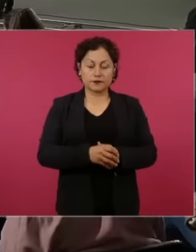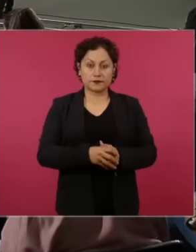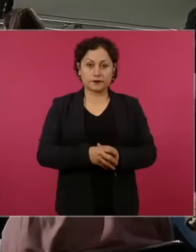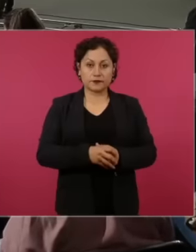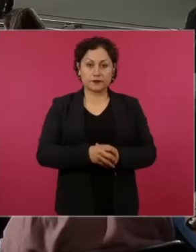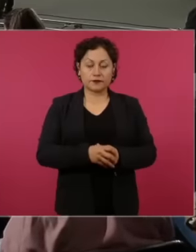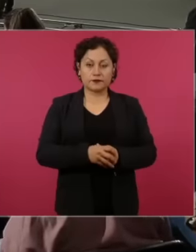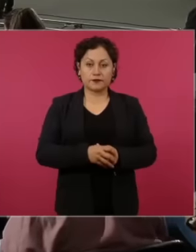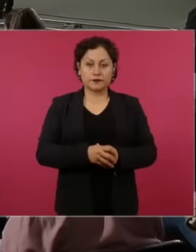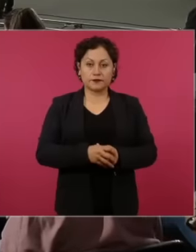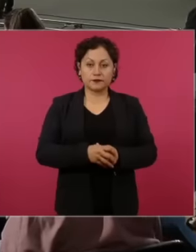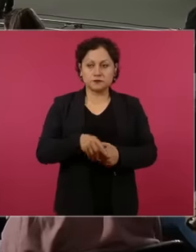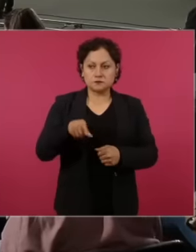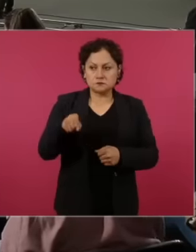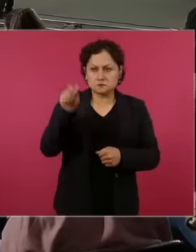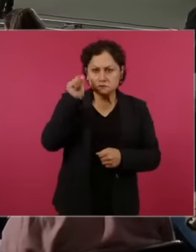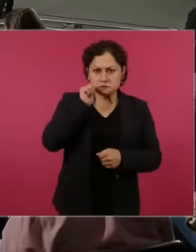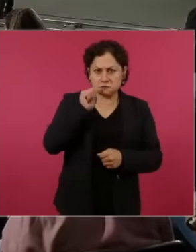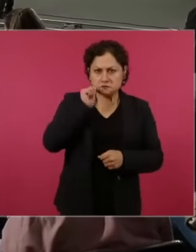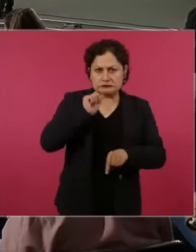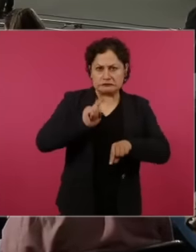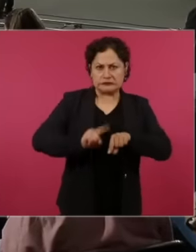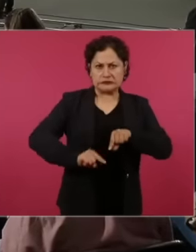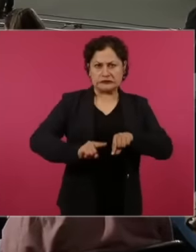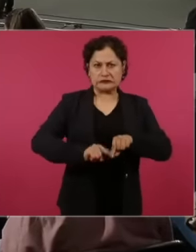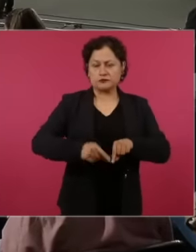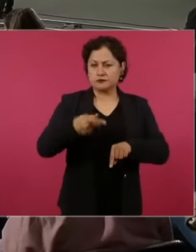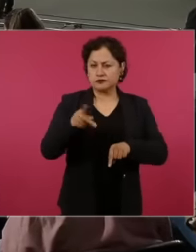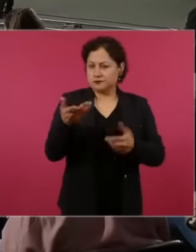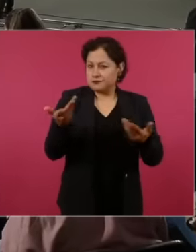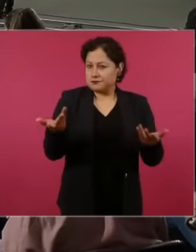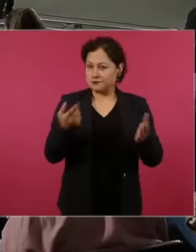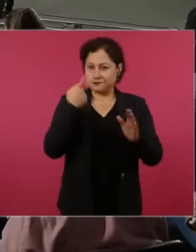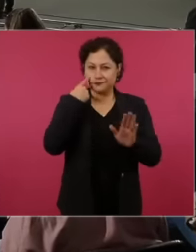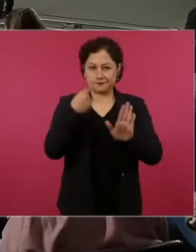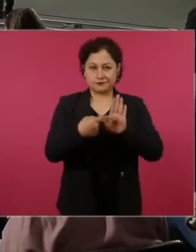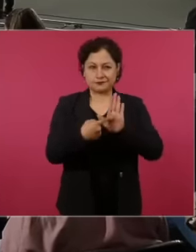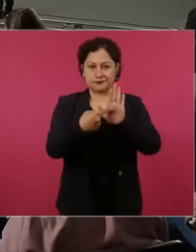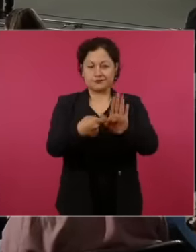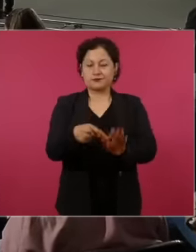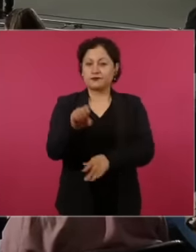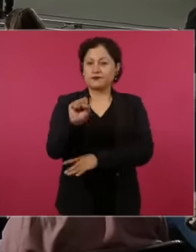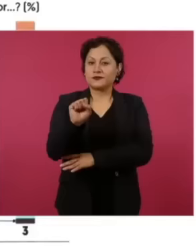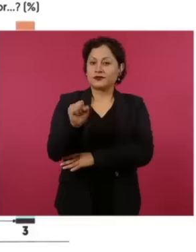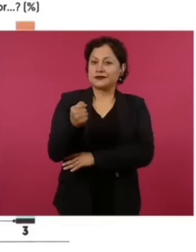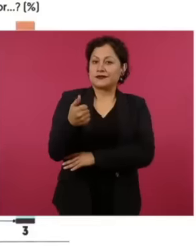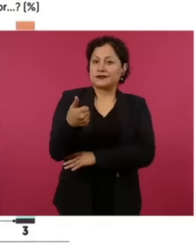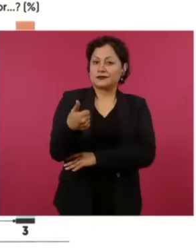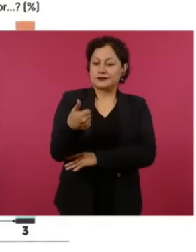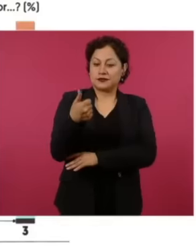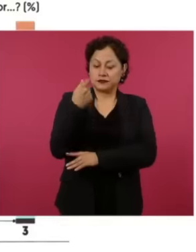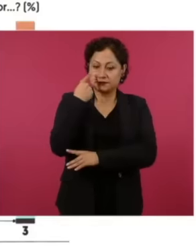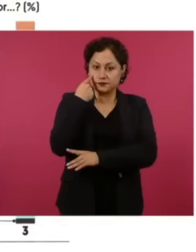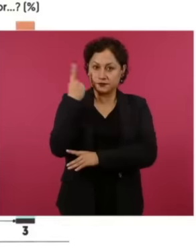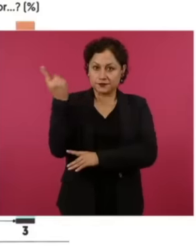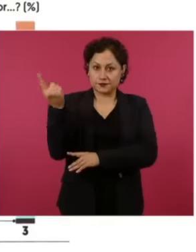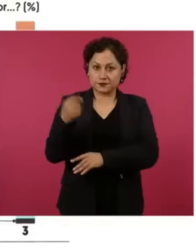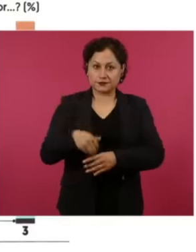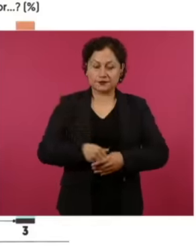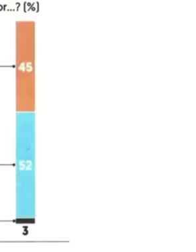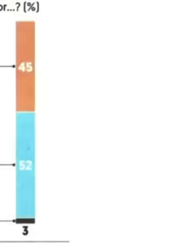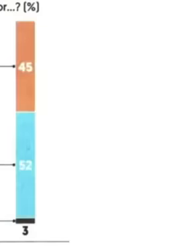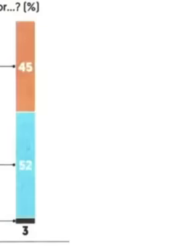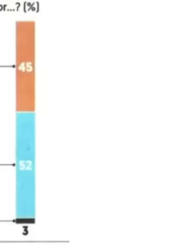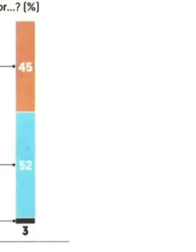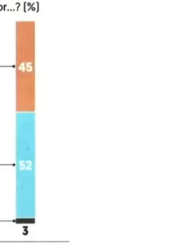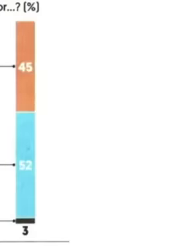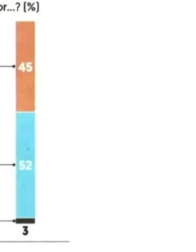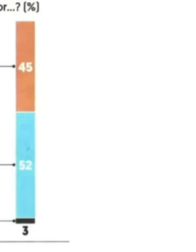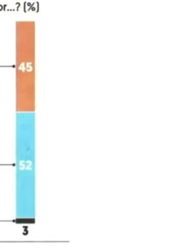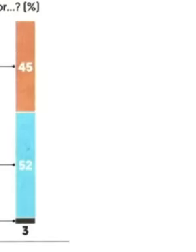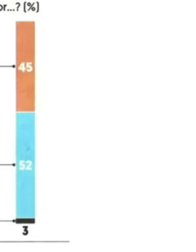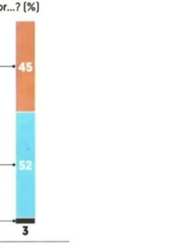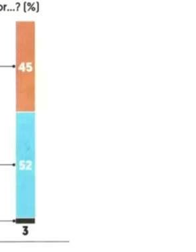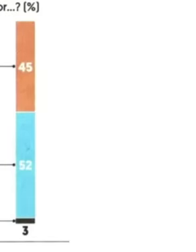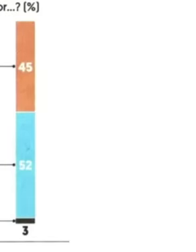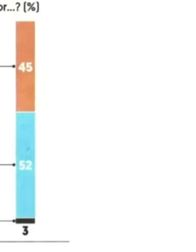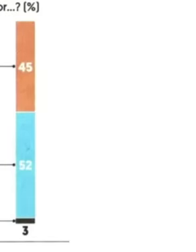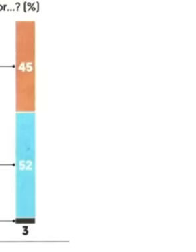m 66 is the highest in what in a year